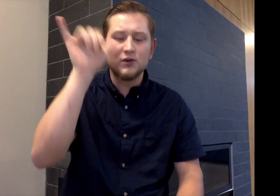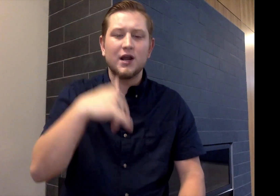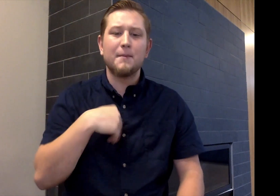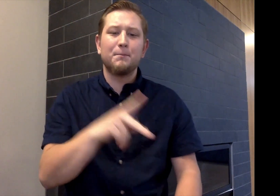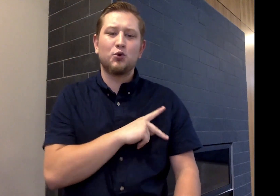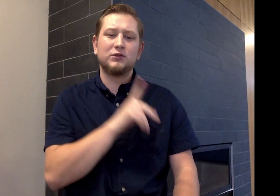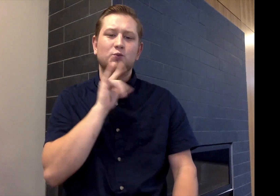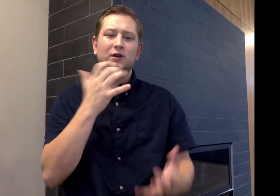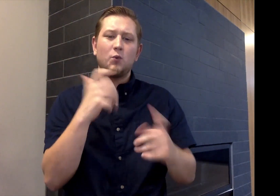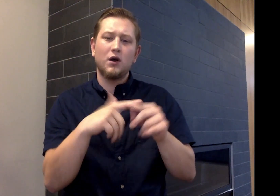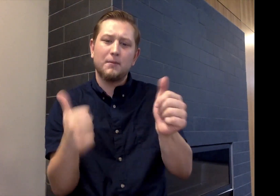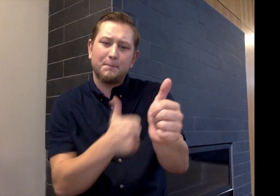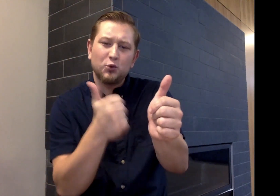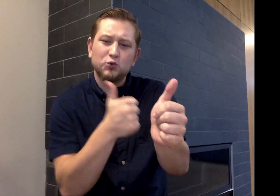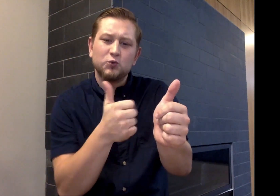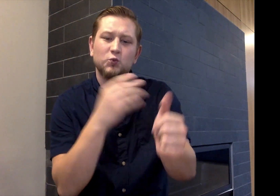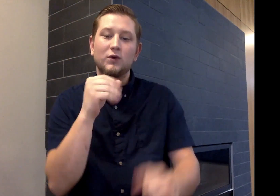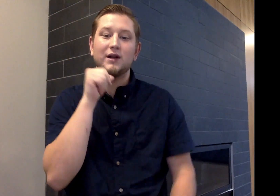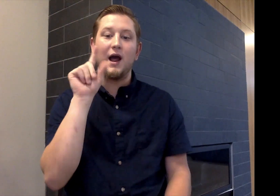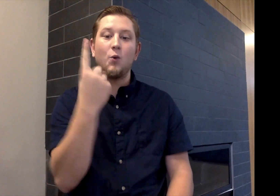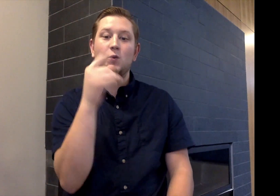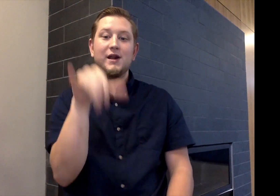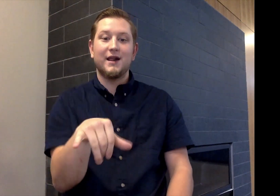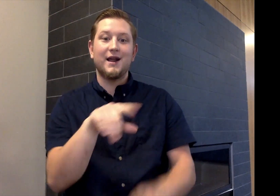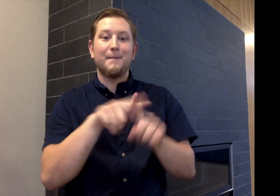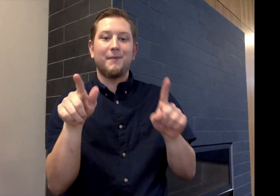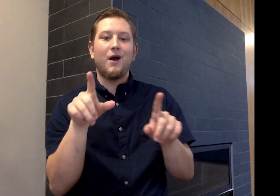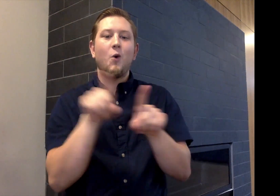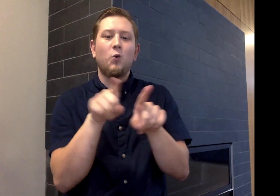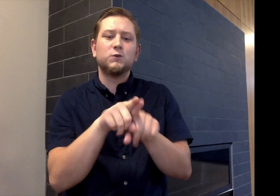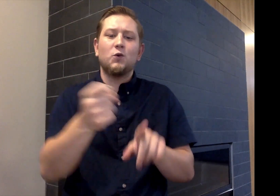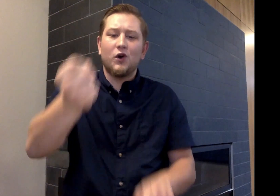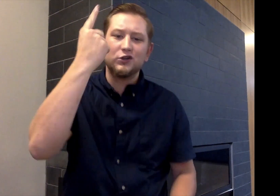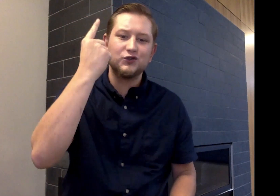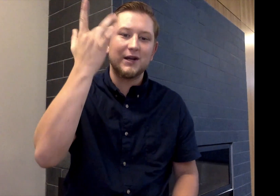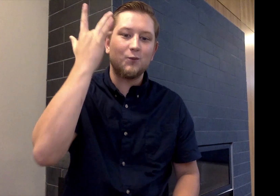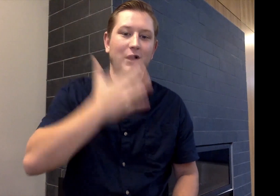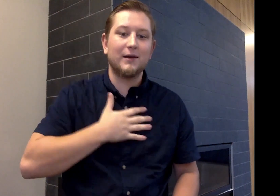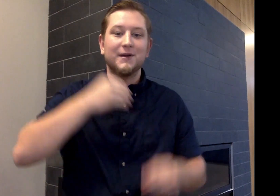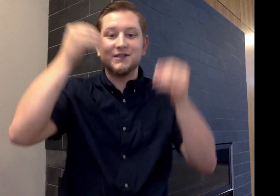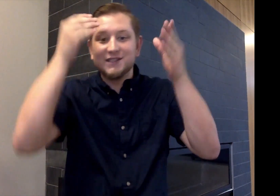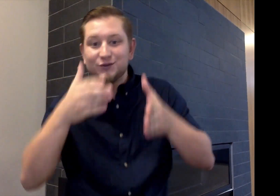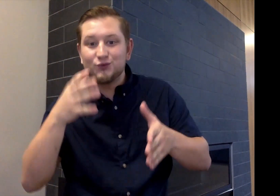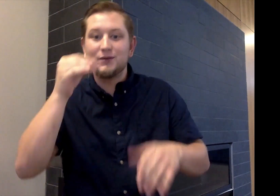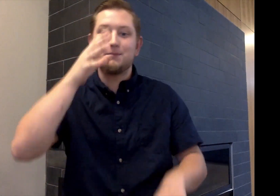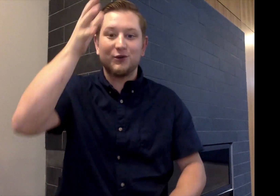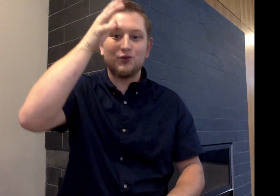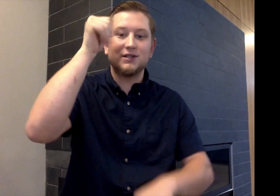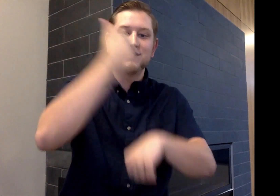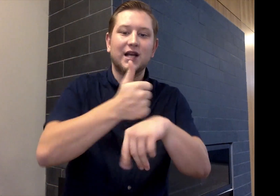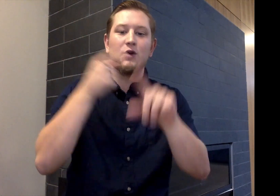with my teachers and my parents and things that I personally wanted to pursue. But then also I could understand my parents